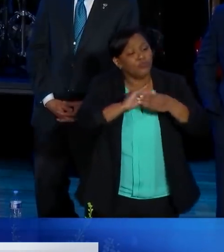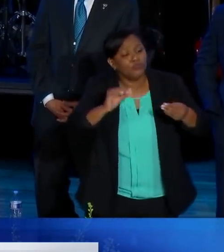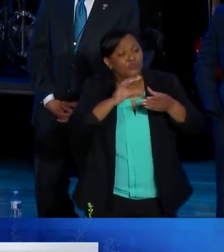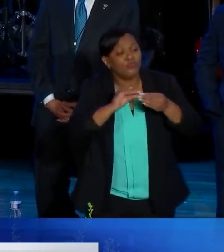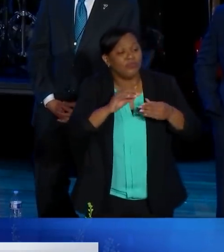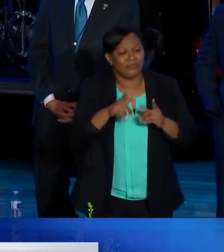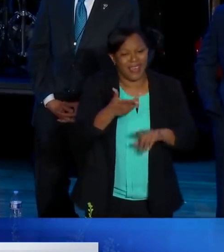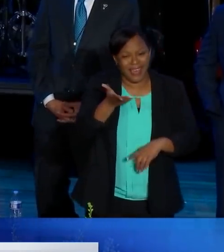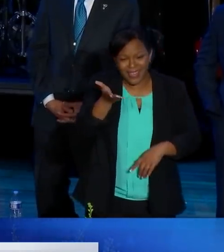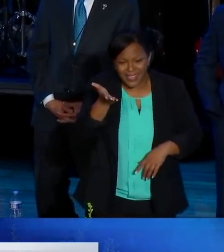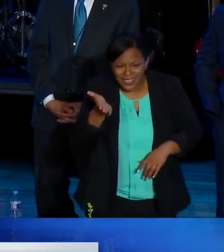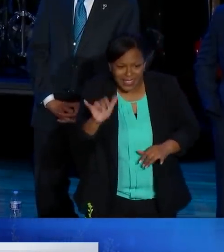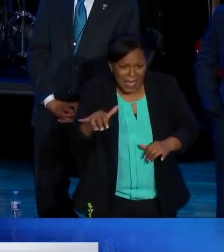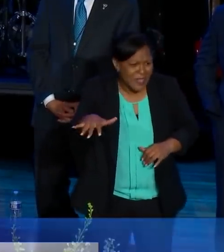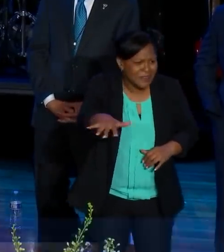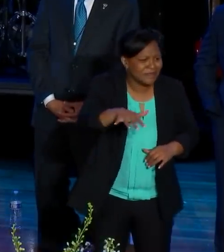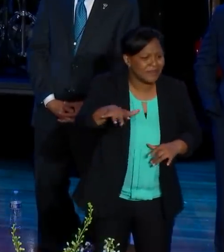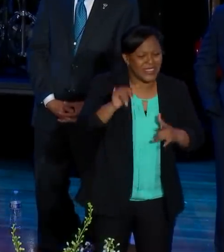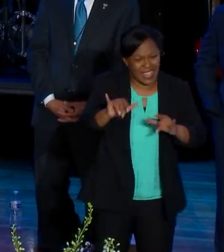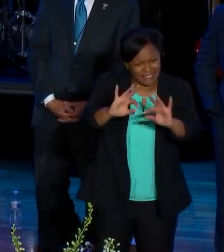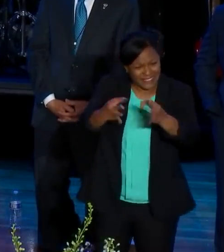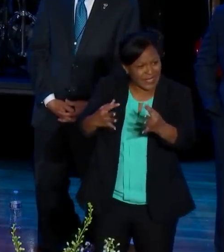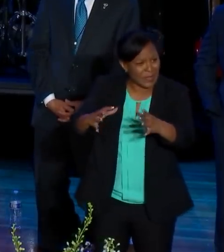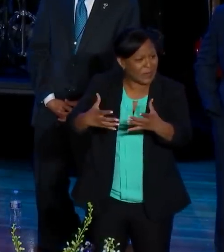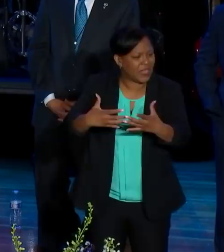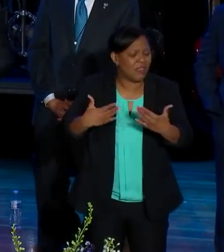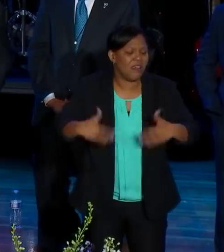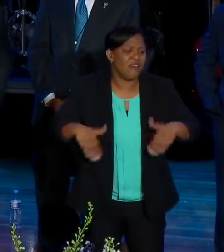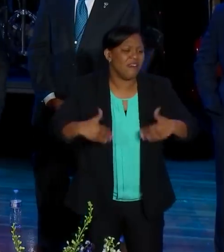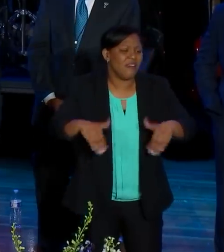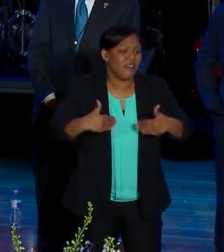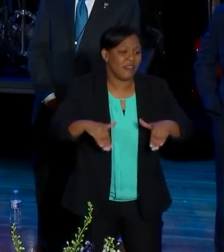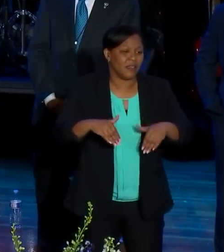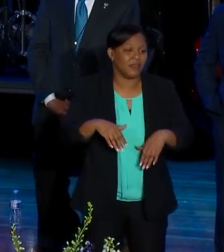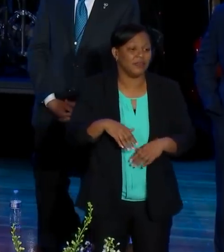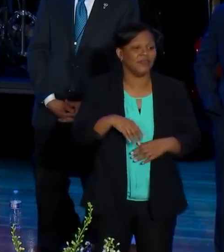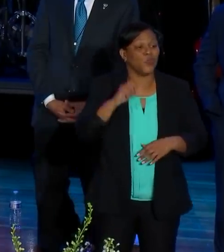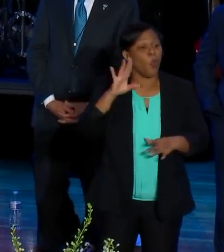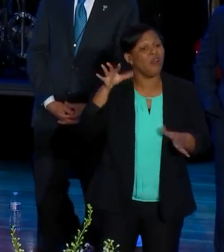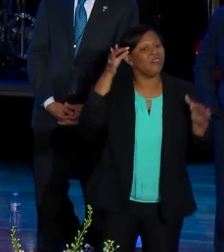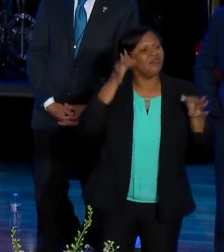HOUSTON. AND SHE WOULD ALWAYS TALK ABOUT BEING THERE, NOT HAVING ANY OF